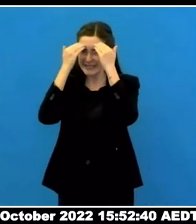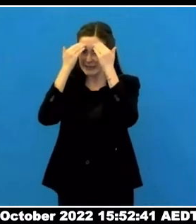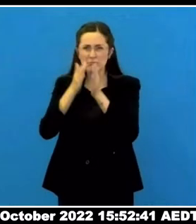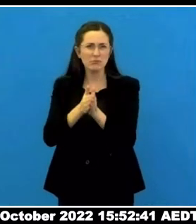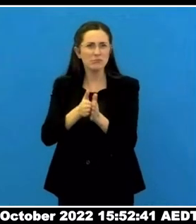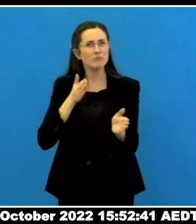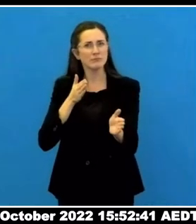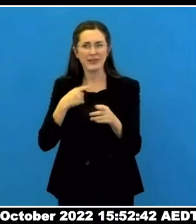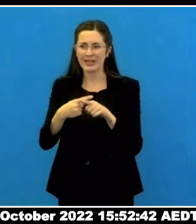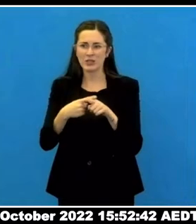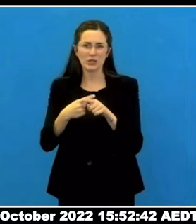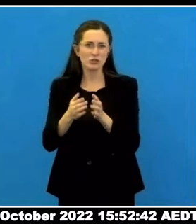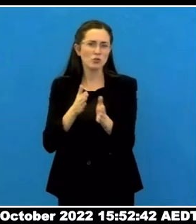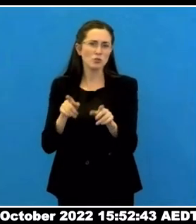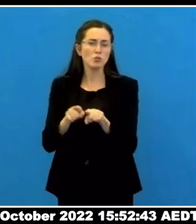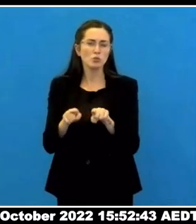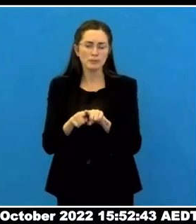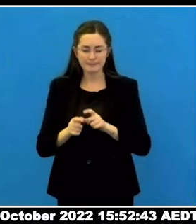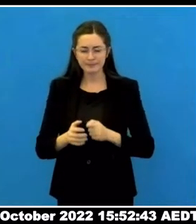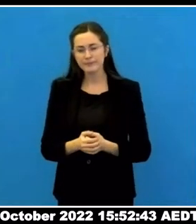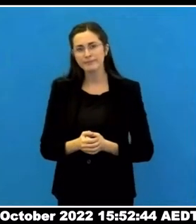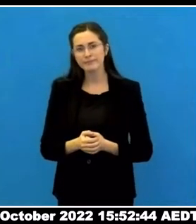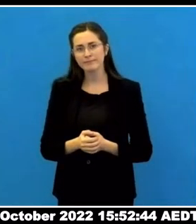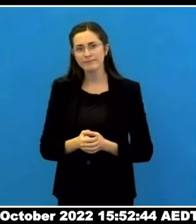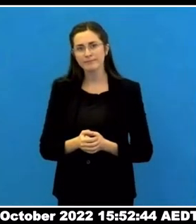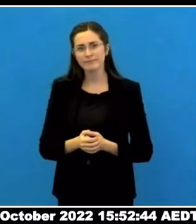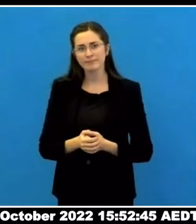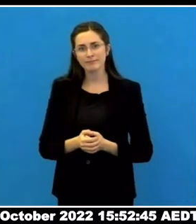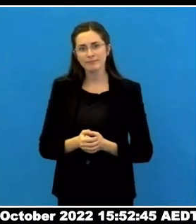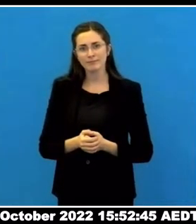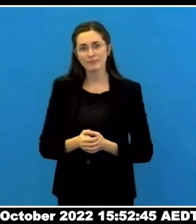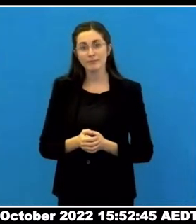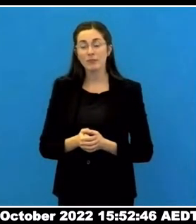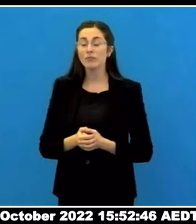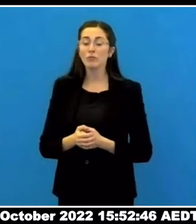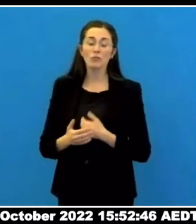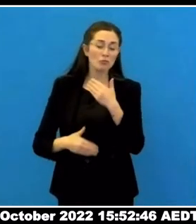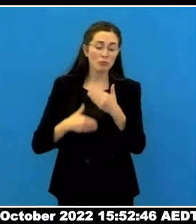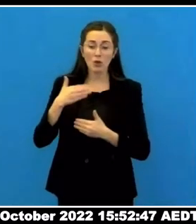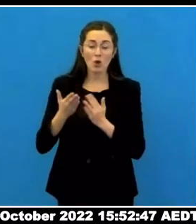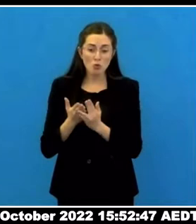And in the middle of his learning journey, he lost the way.